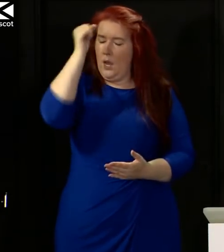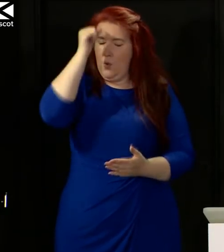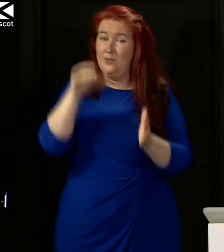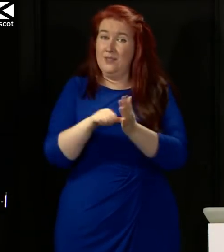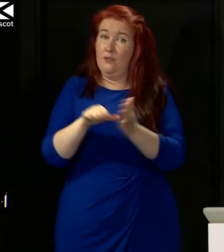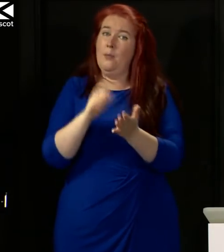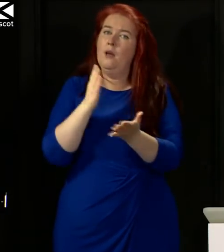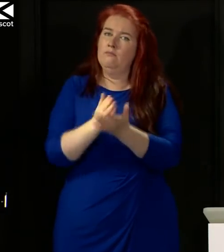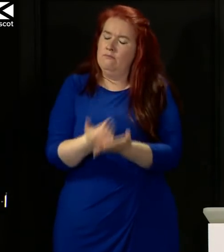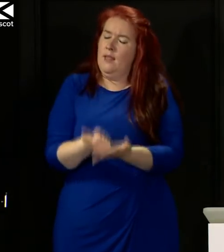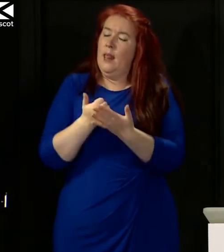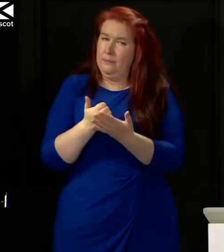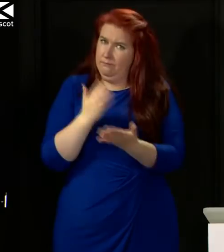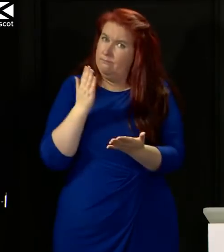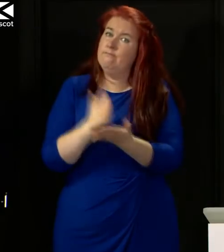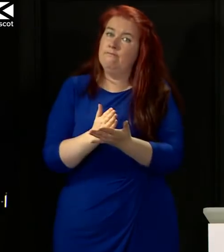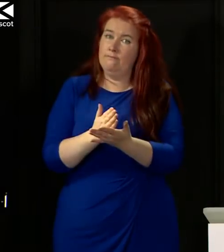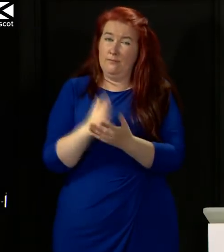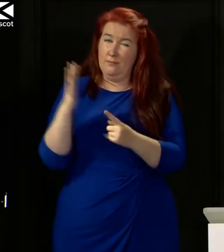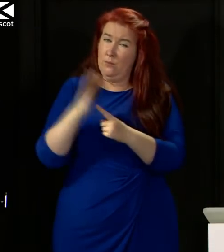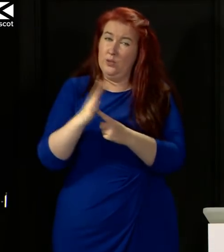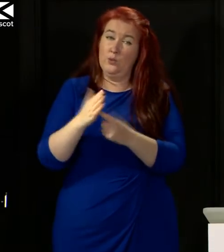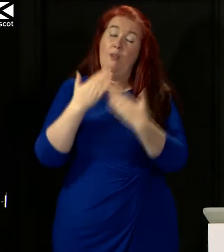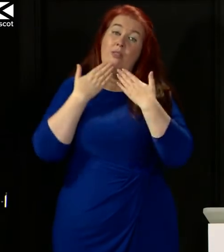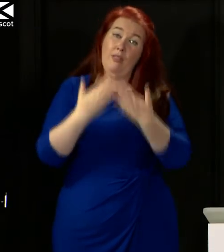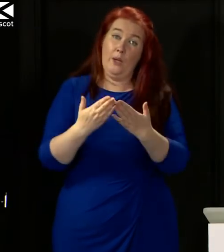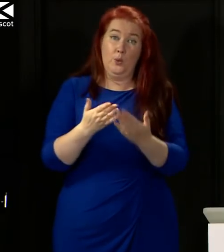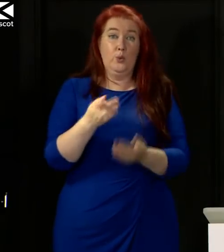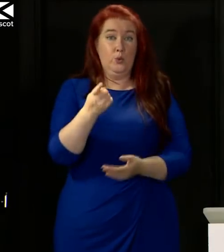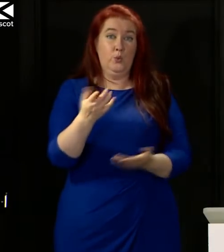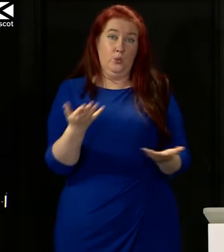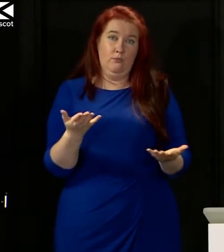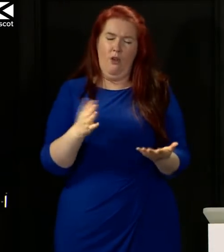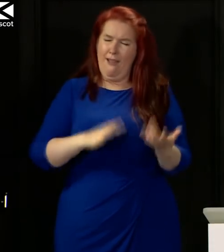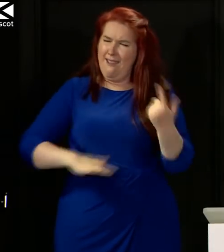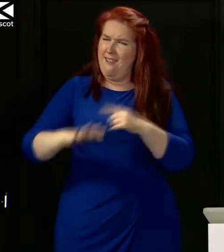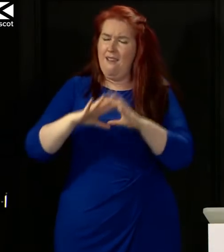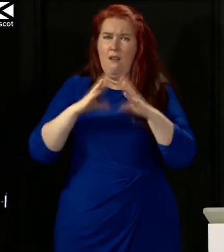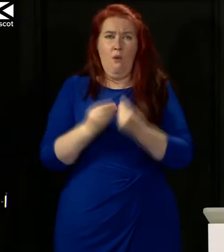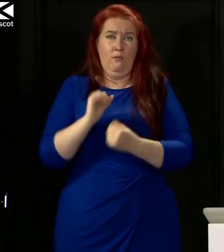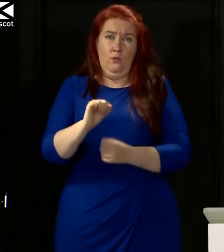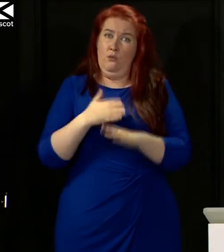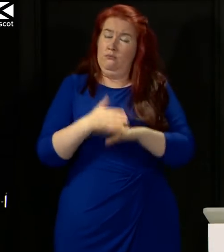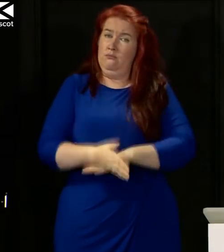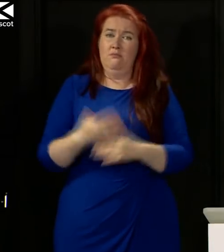and it really, really matters. So thank you again for all that you're doing, and please